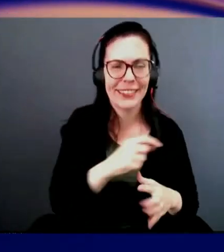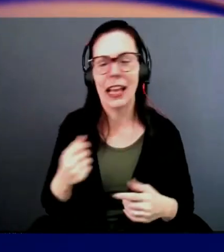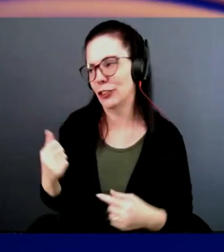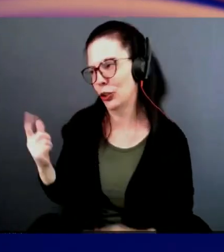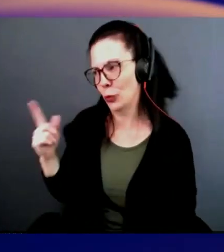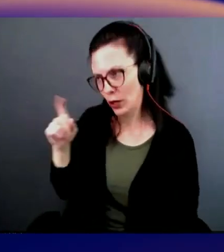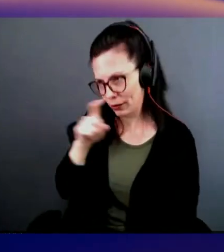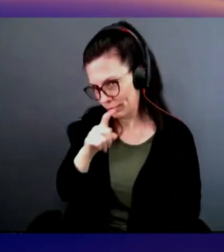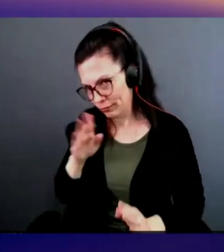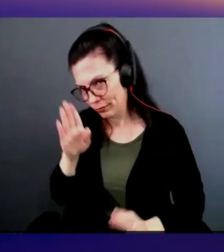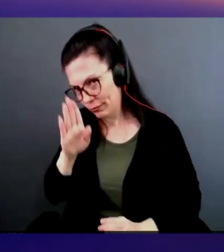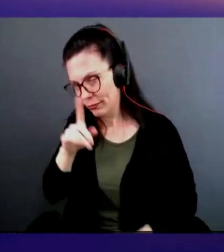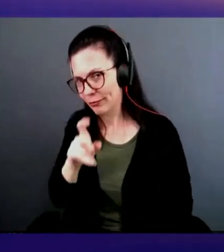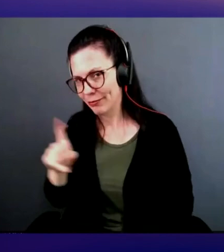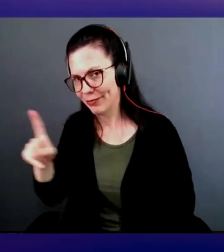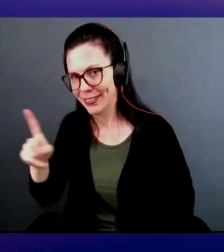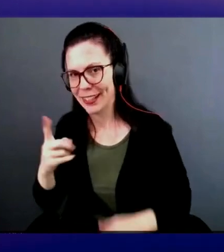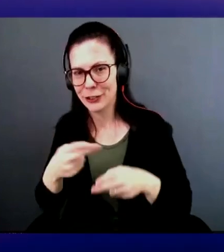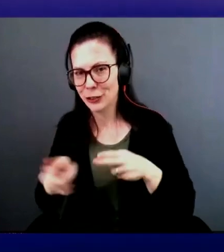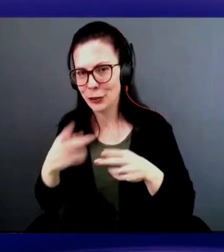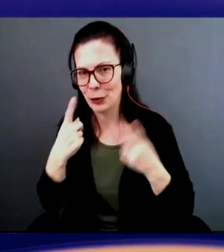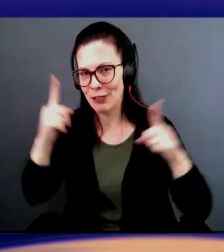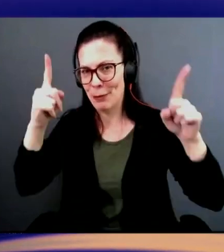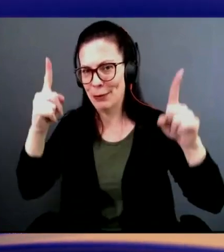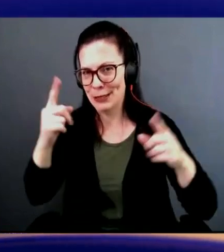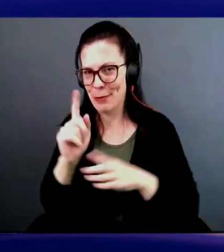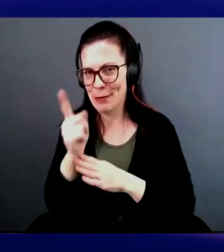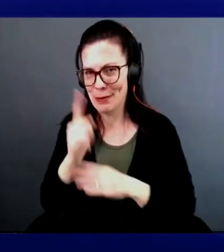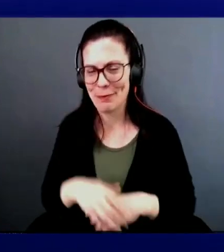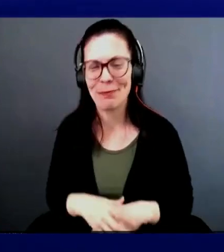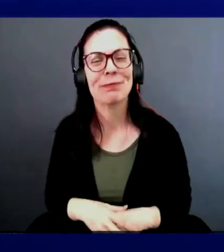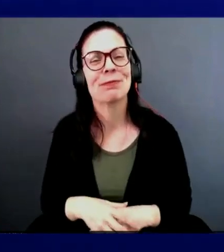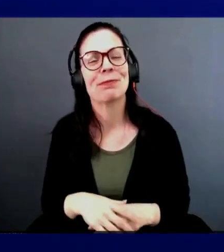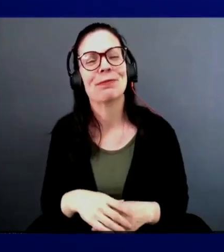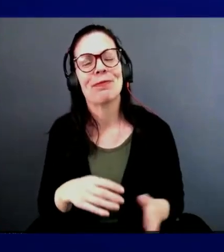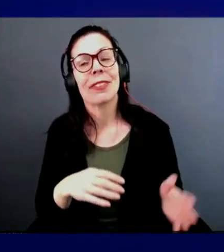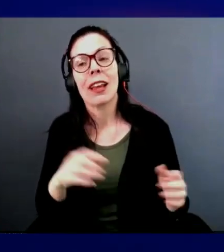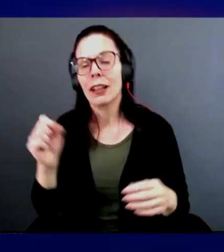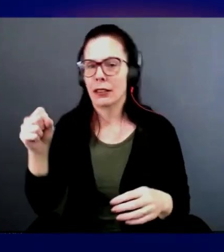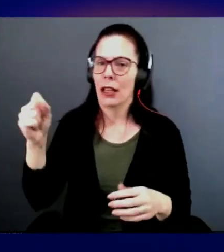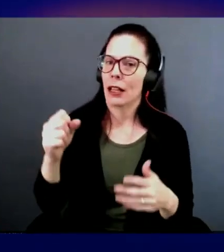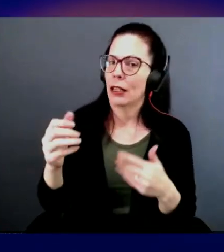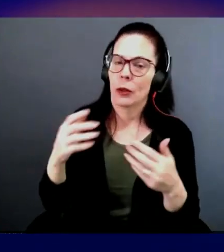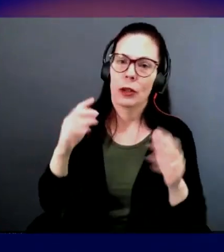the moment fine. But yeah. So like I said, lots of great things coming up.